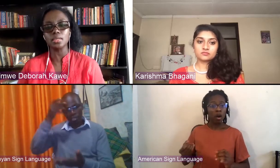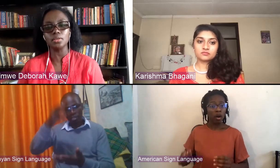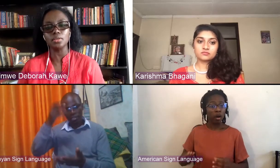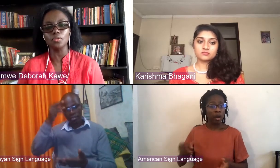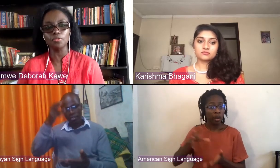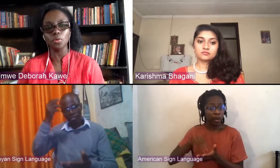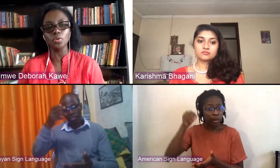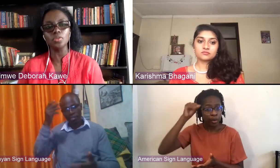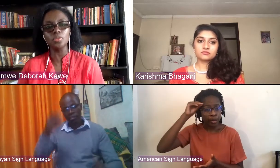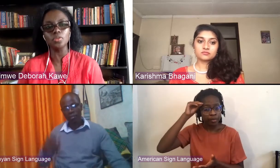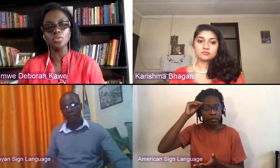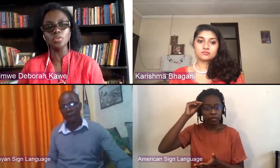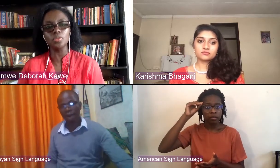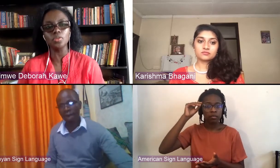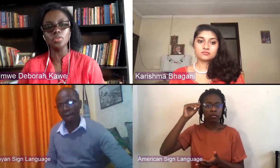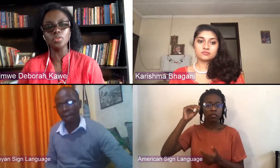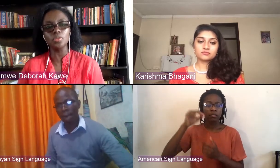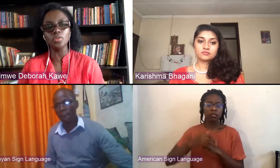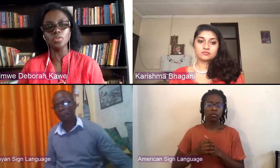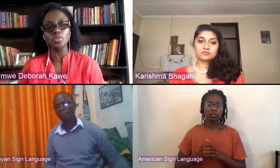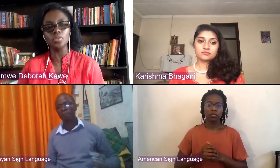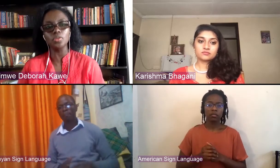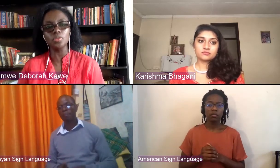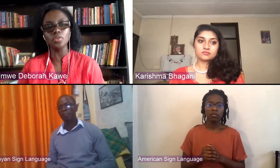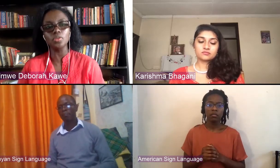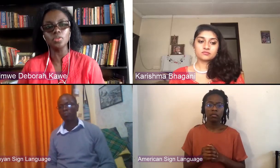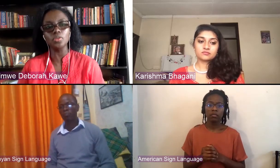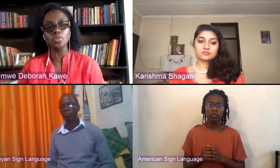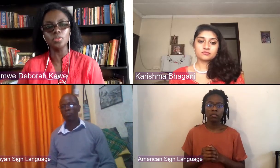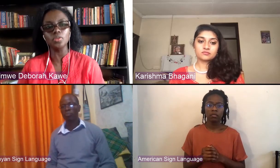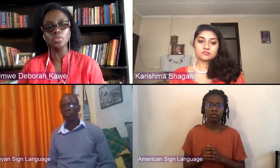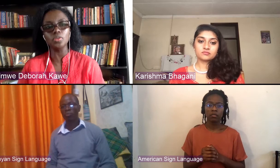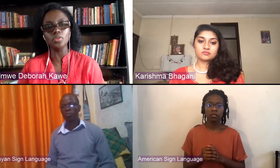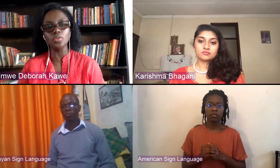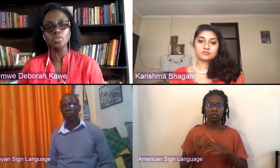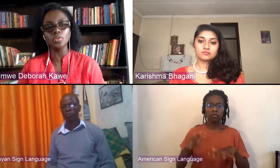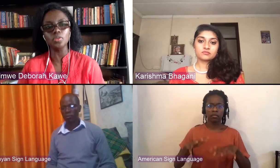that of course knew about these things.